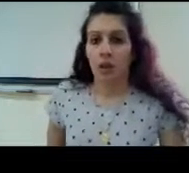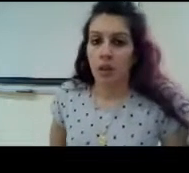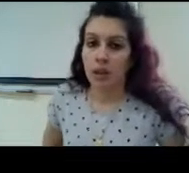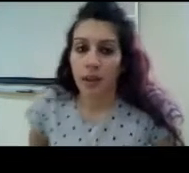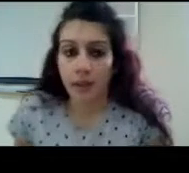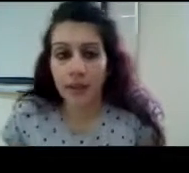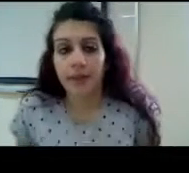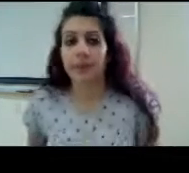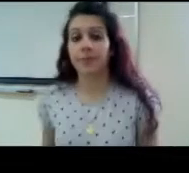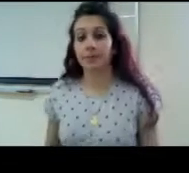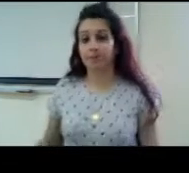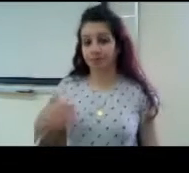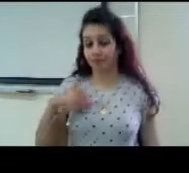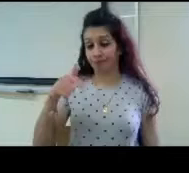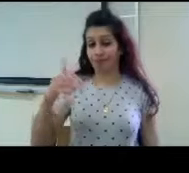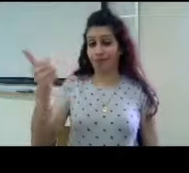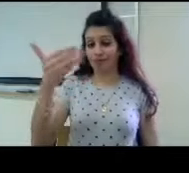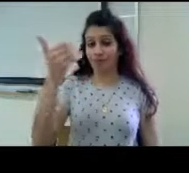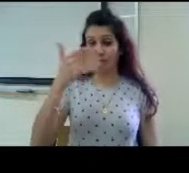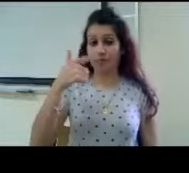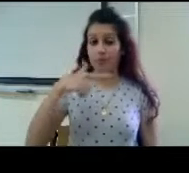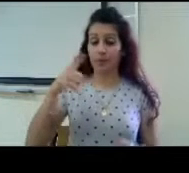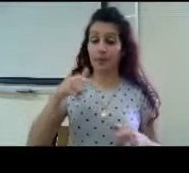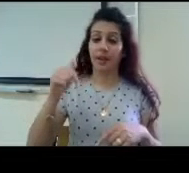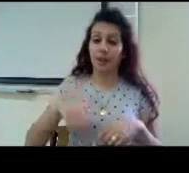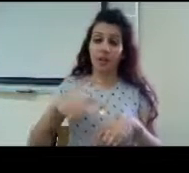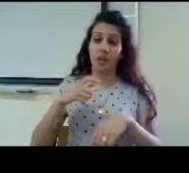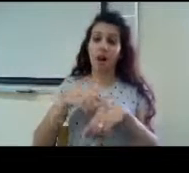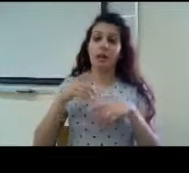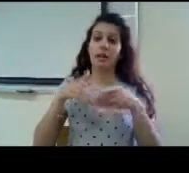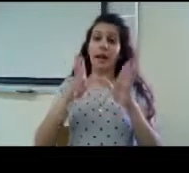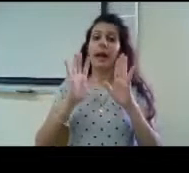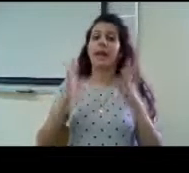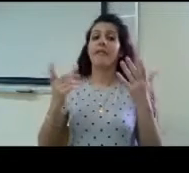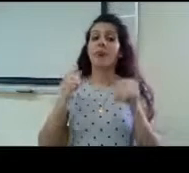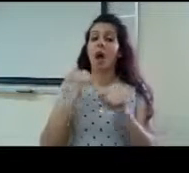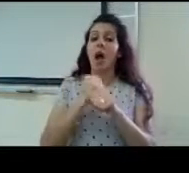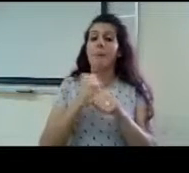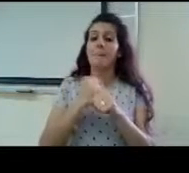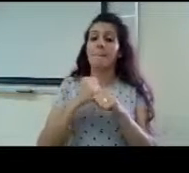communication action took over in nineteen and this was developed by CBM